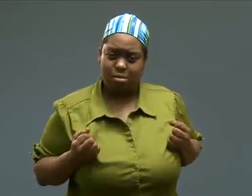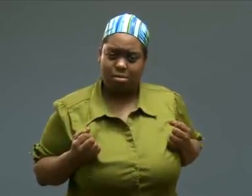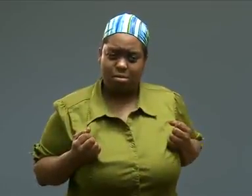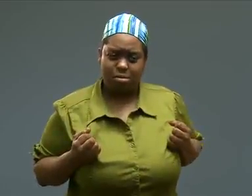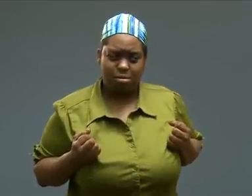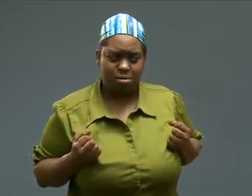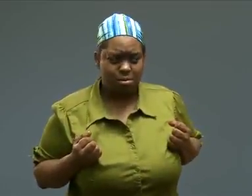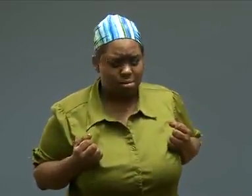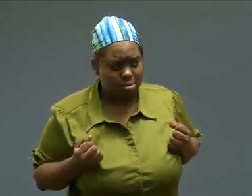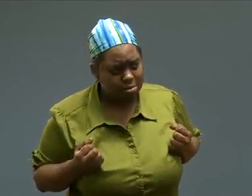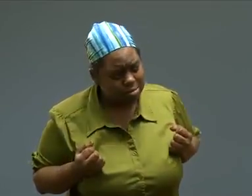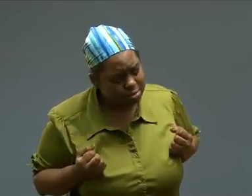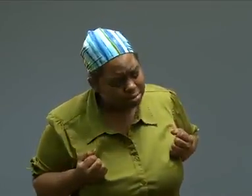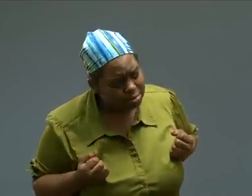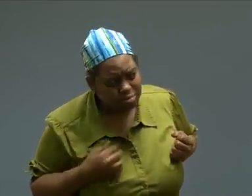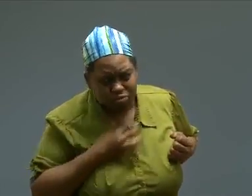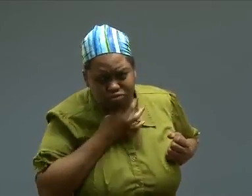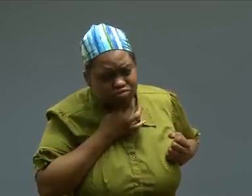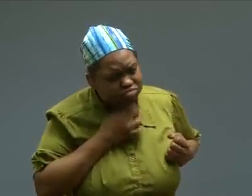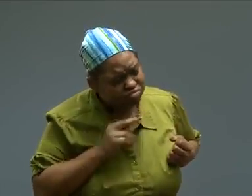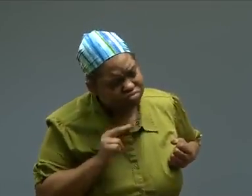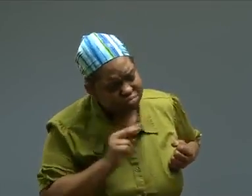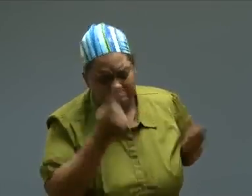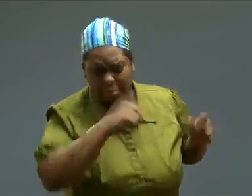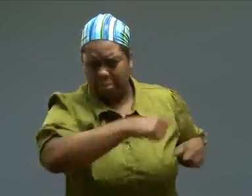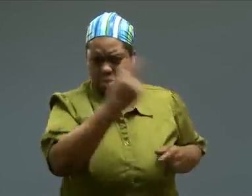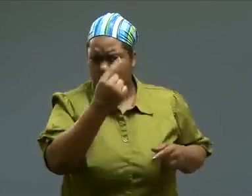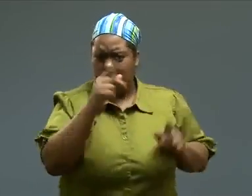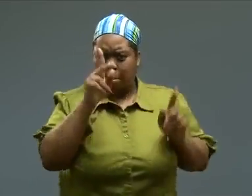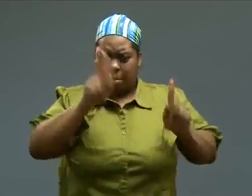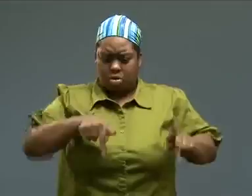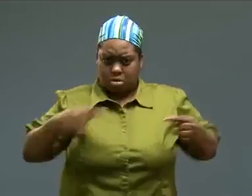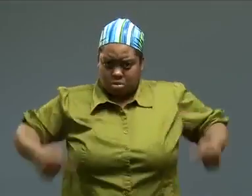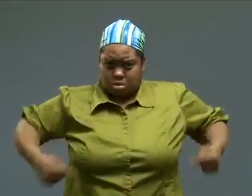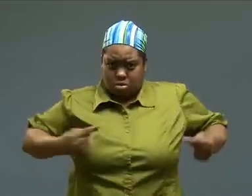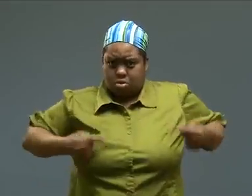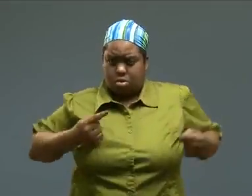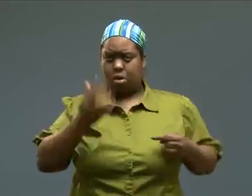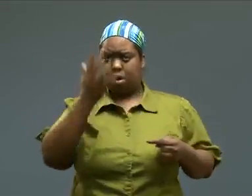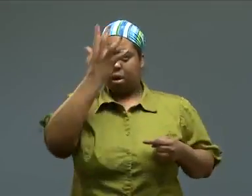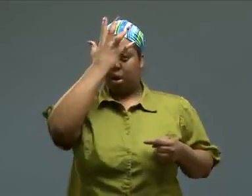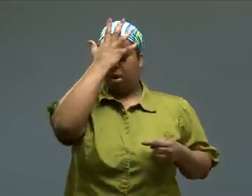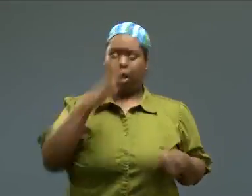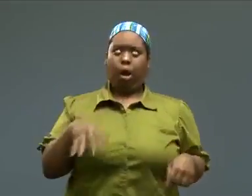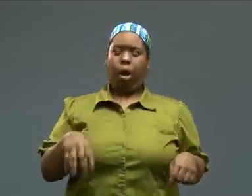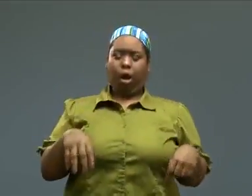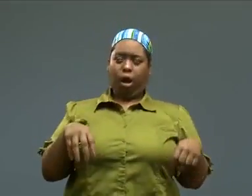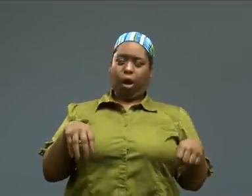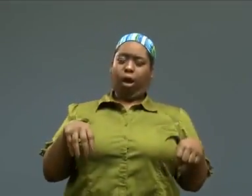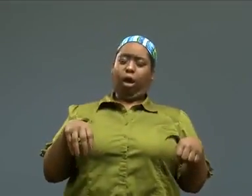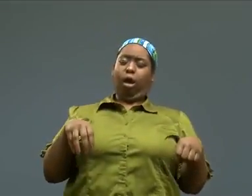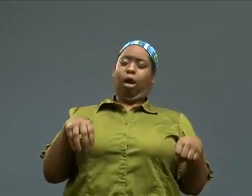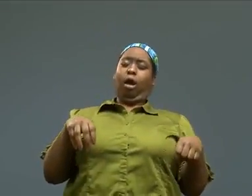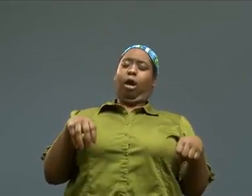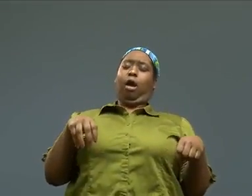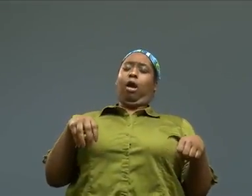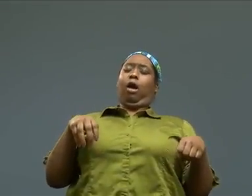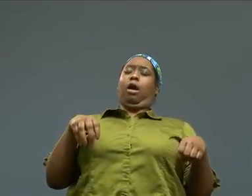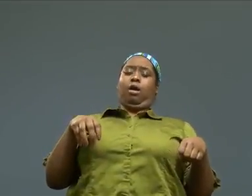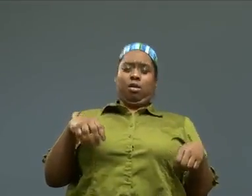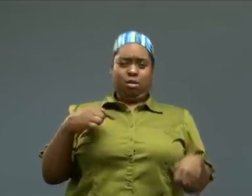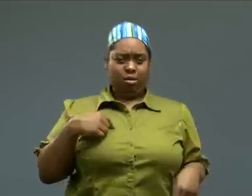I was curious, and the person in the wheelchair fell back.